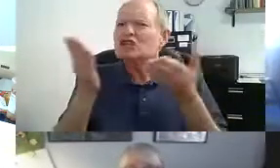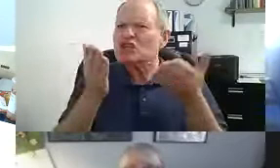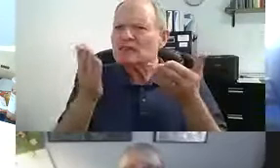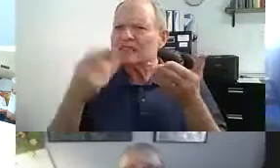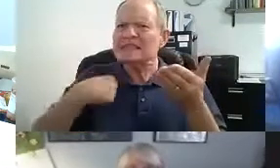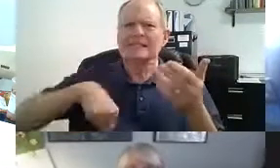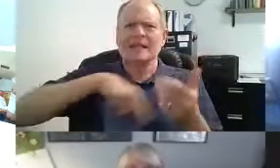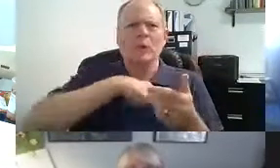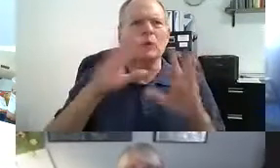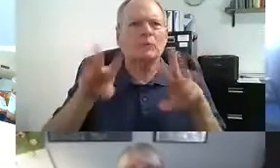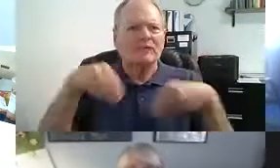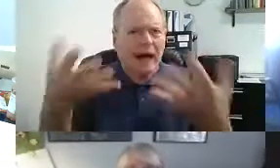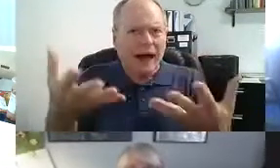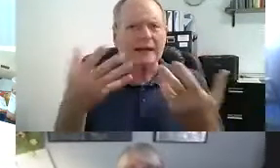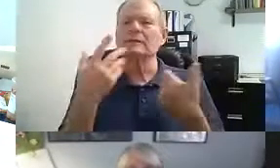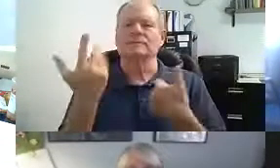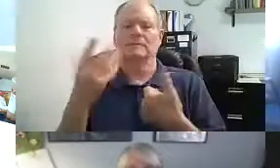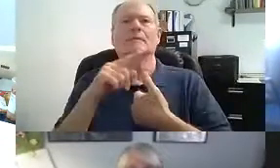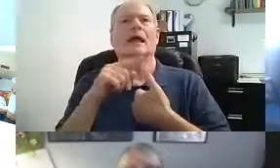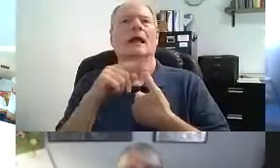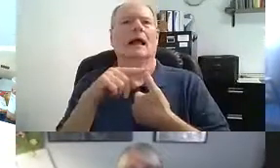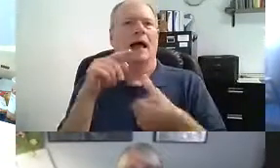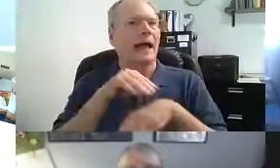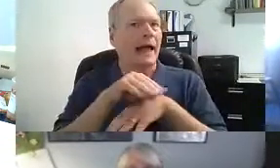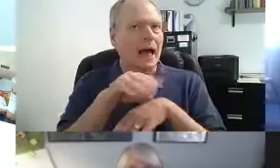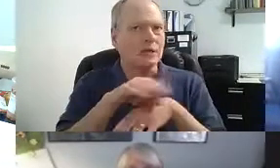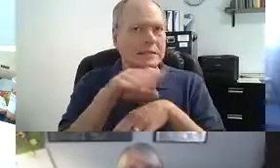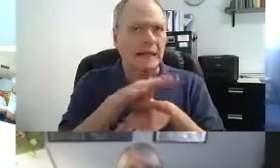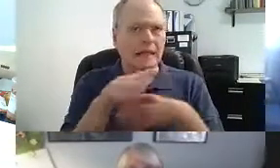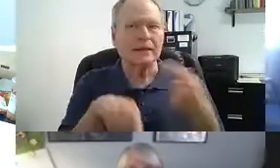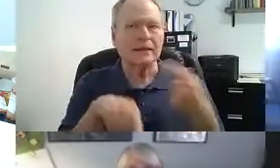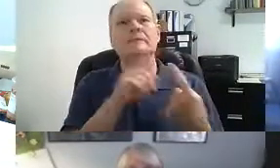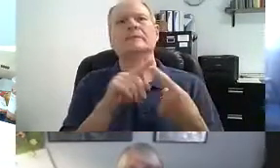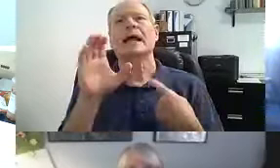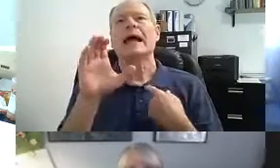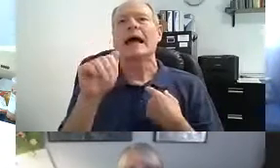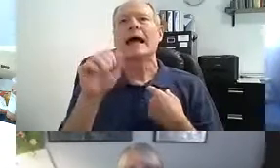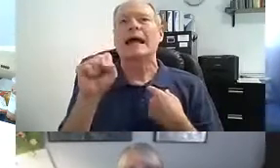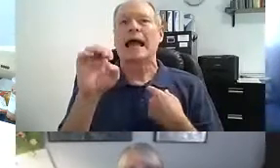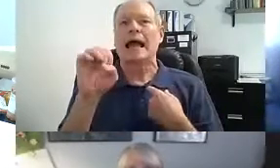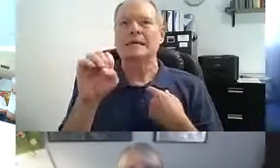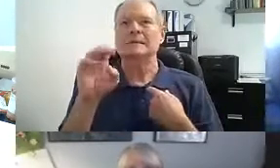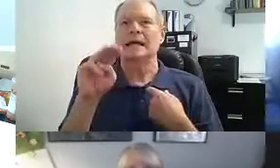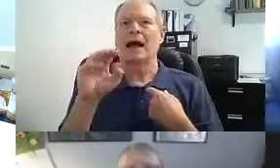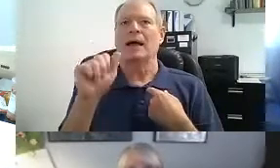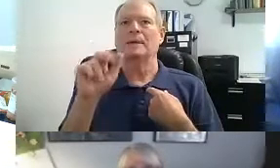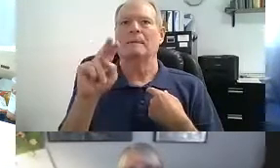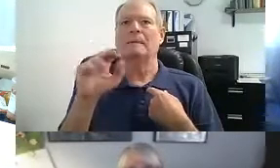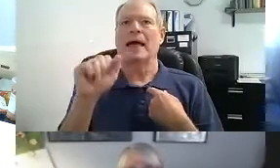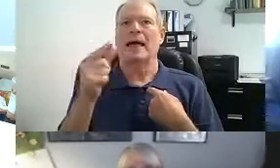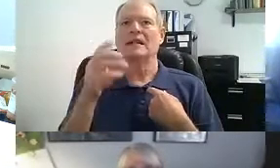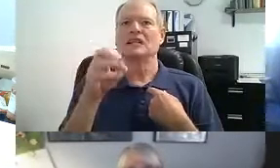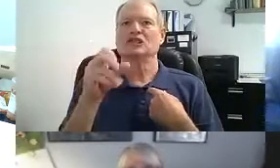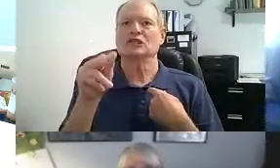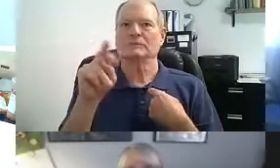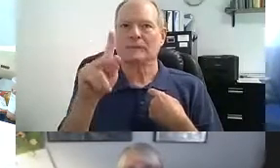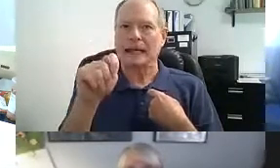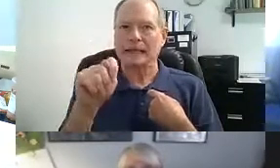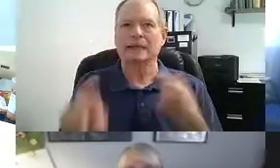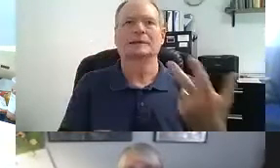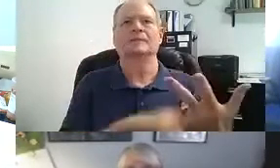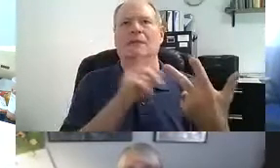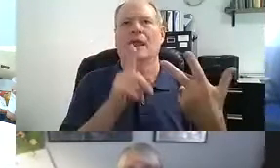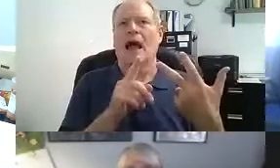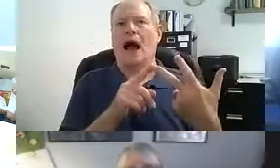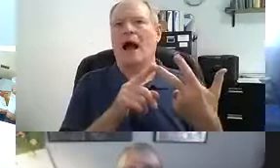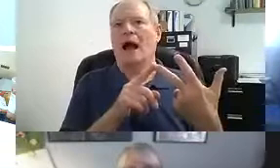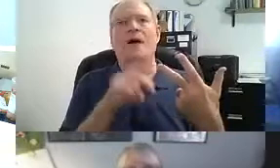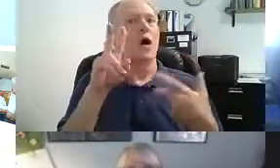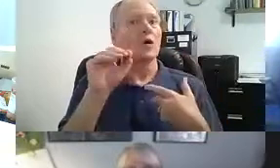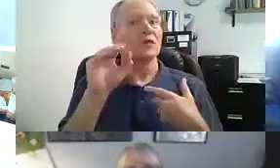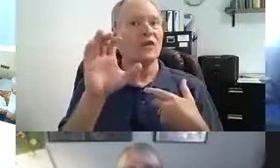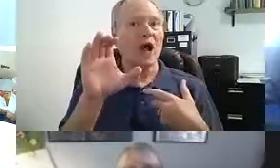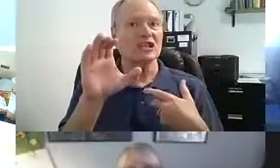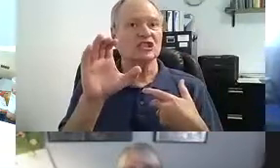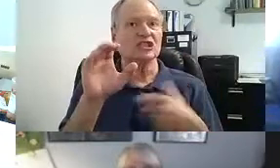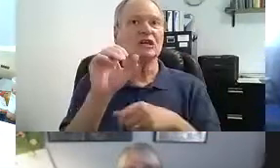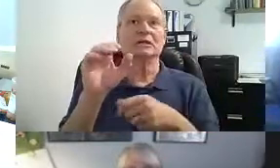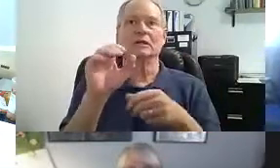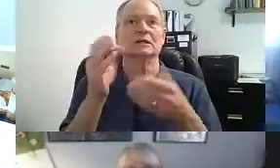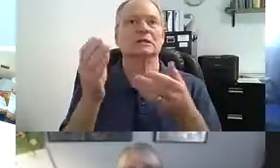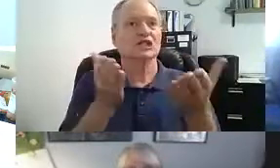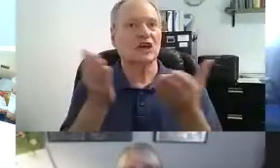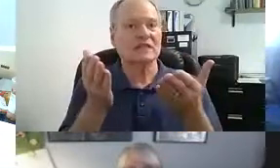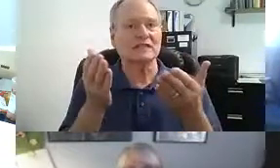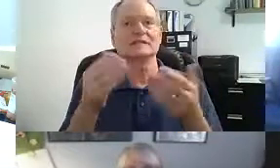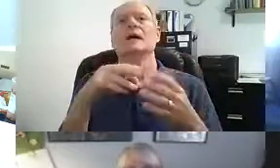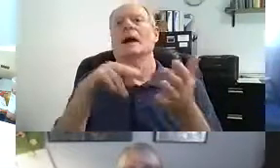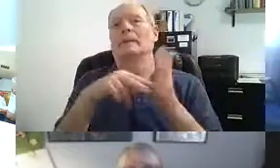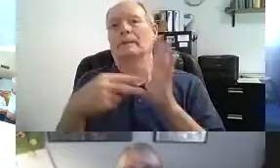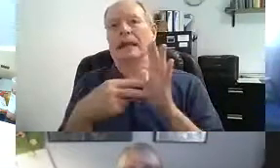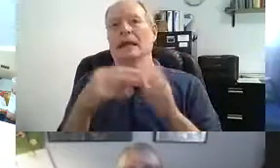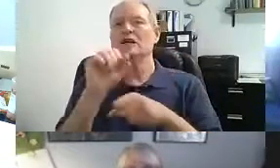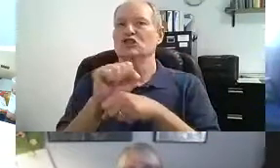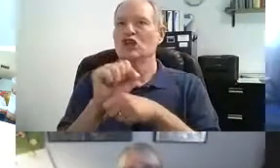The services that we provide are: counseling, case management, vocational services---